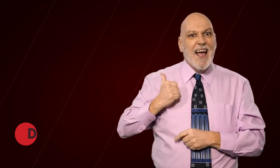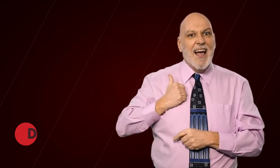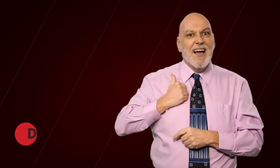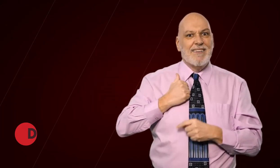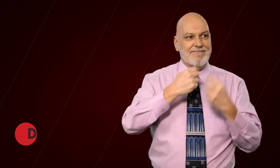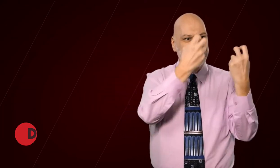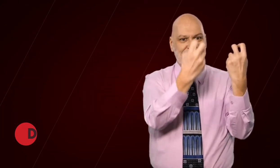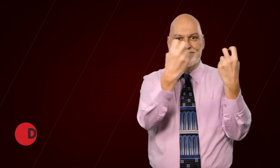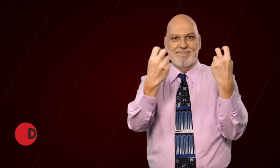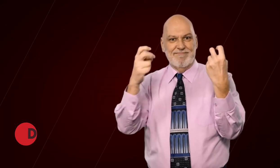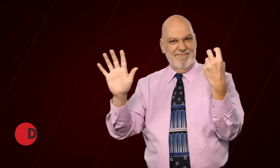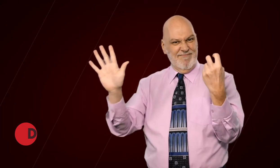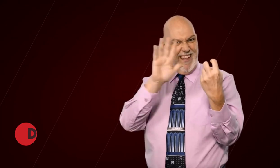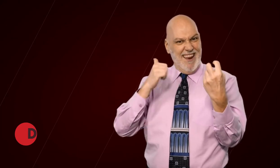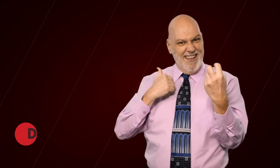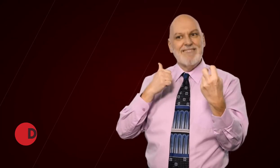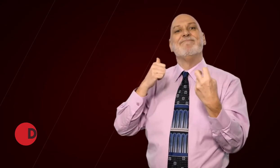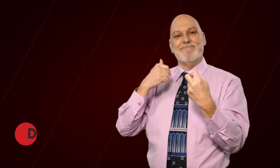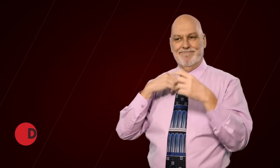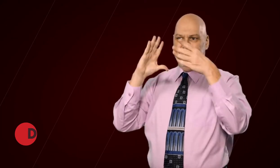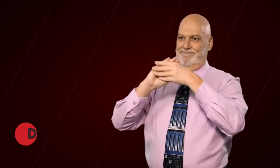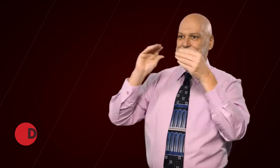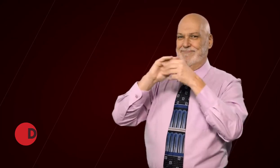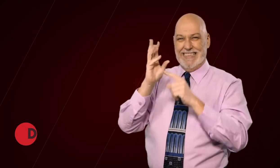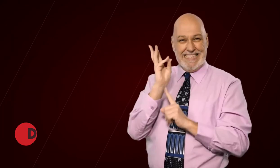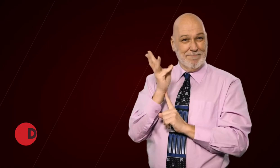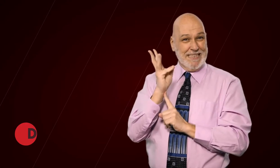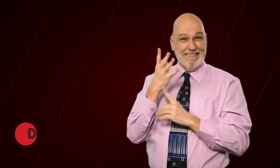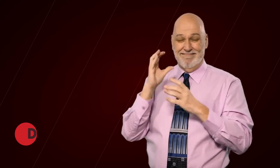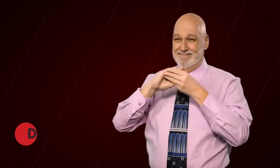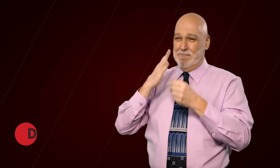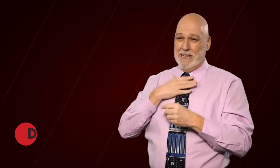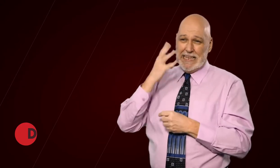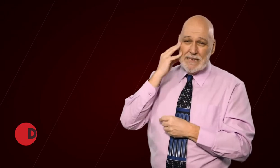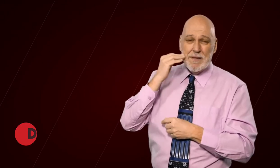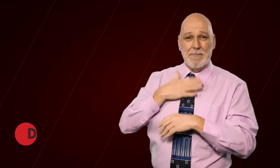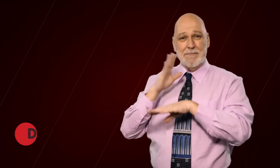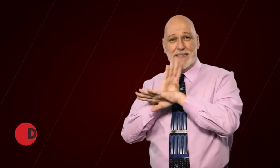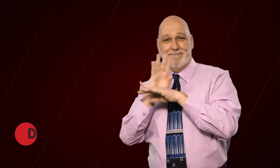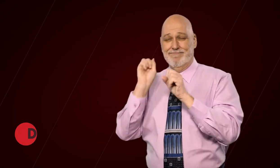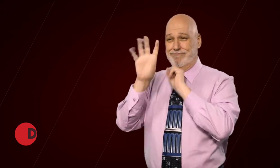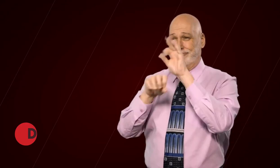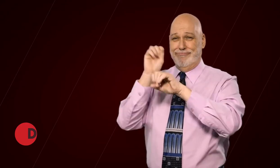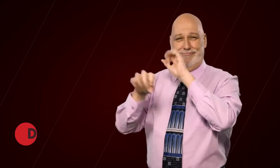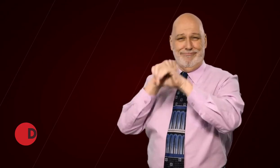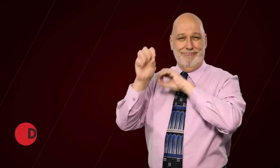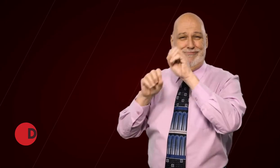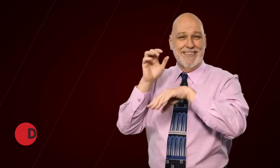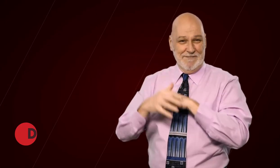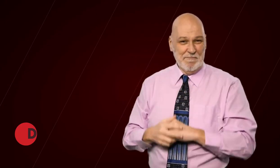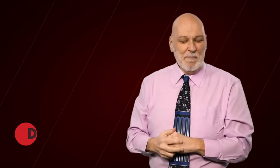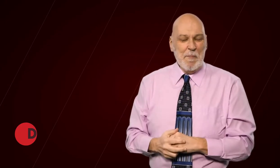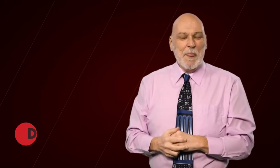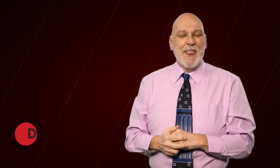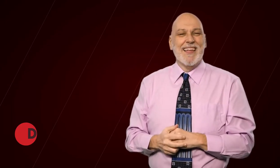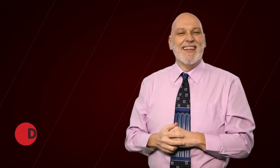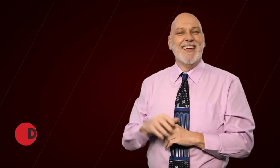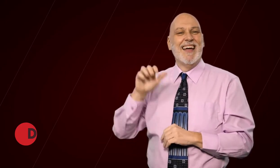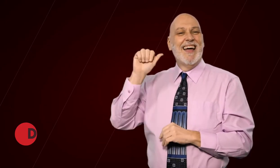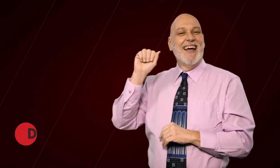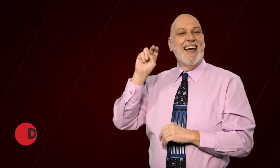front of a panel of judges from across Canada.